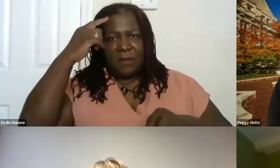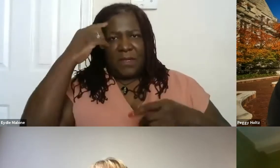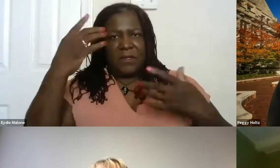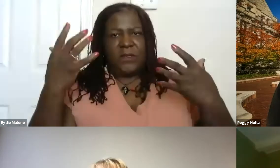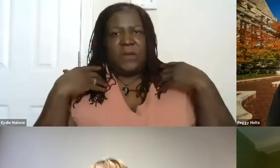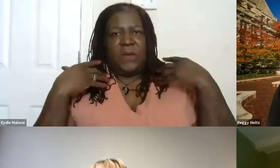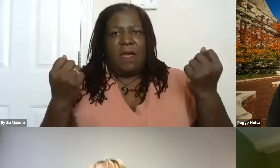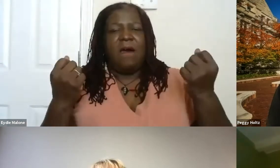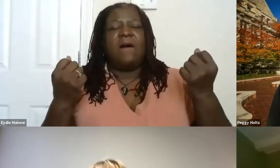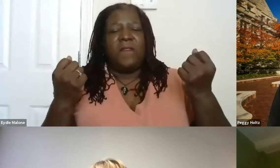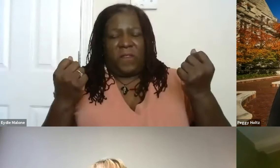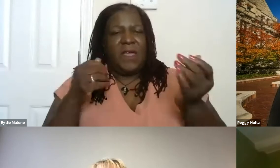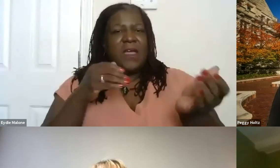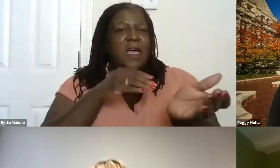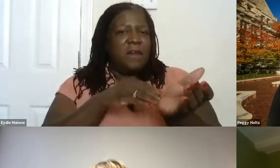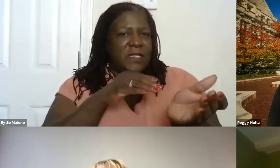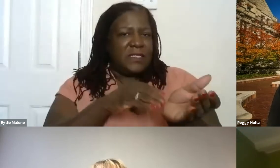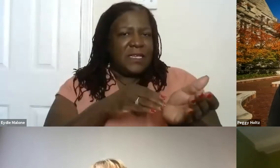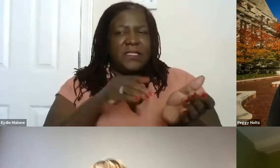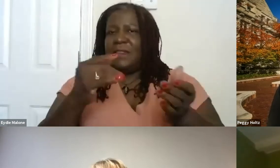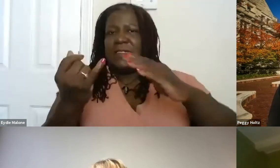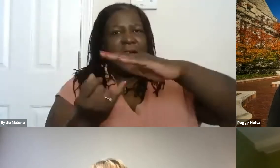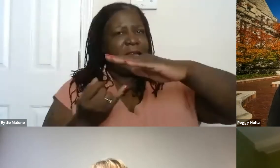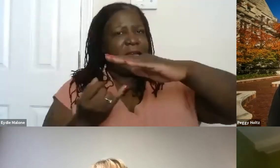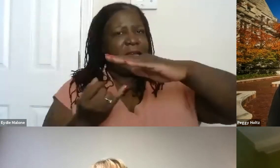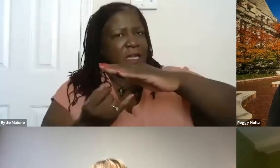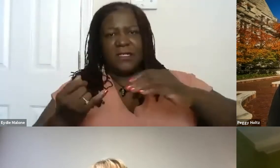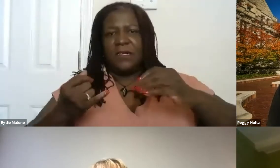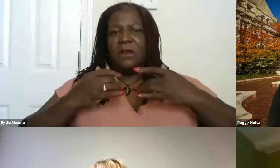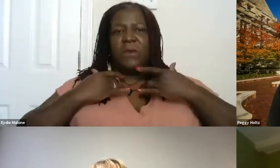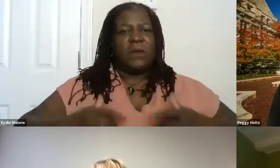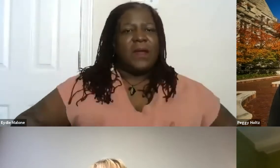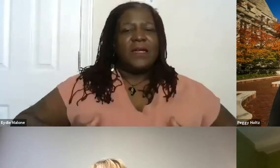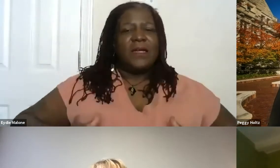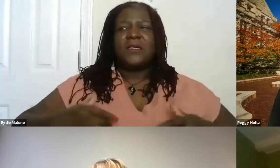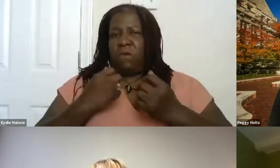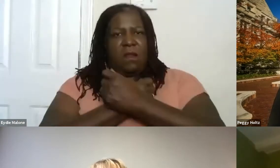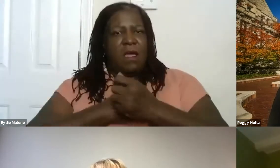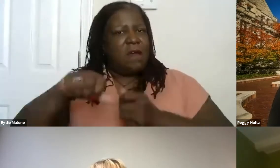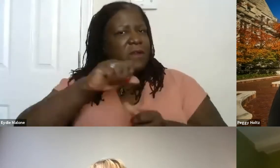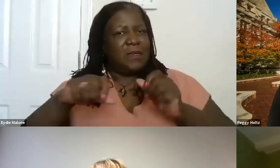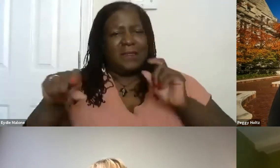this depression of we love each other, we are that family, but it only goes so far,